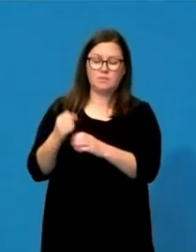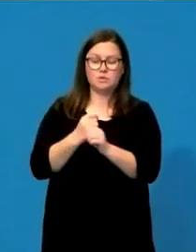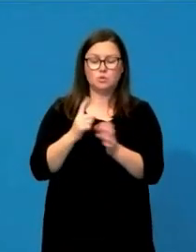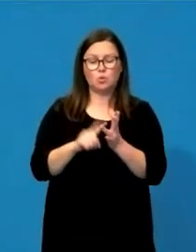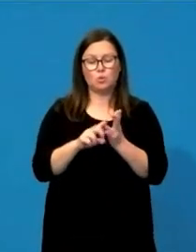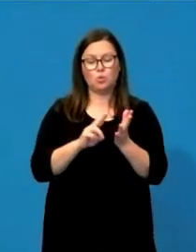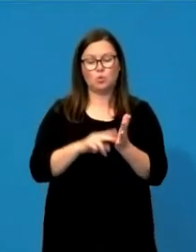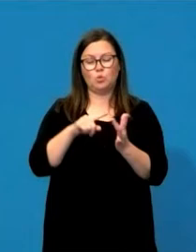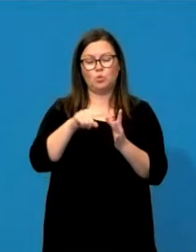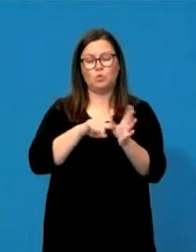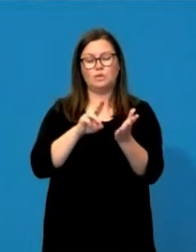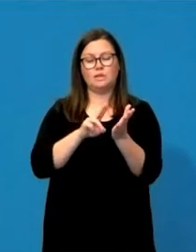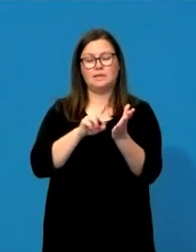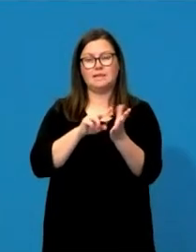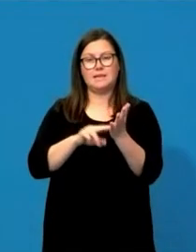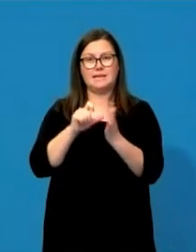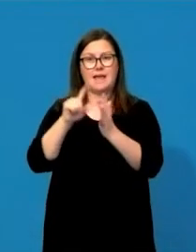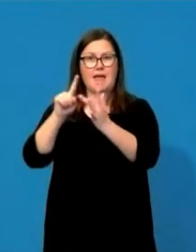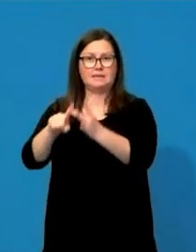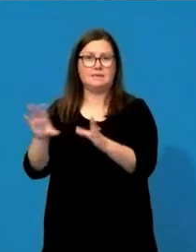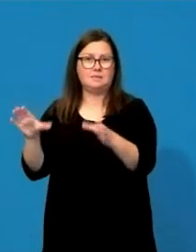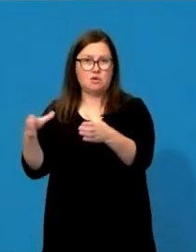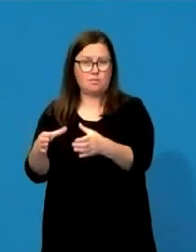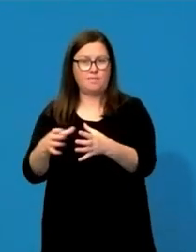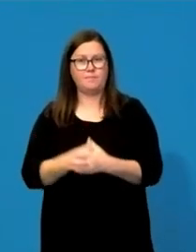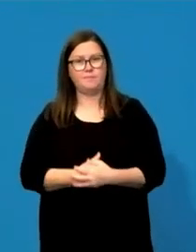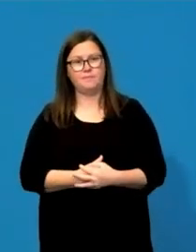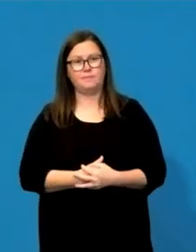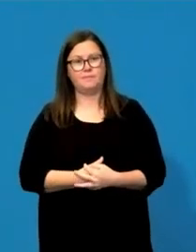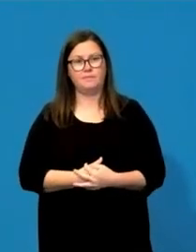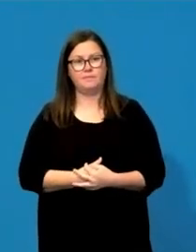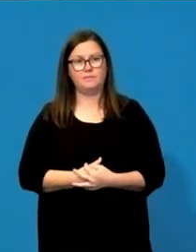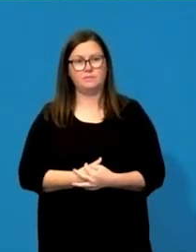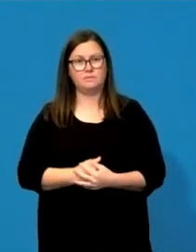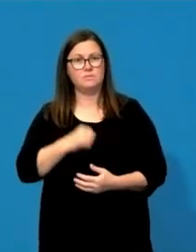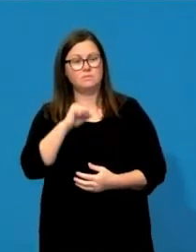And with your two sons, how old are they?